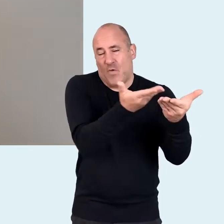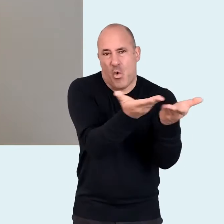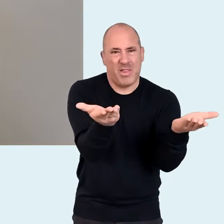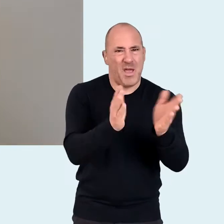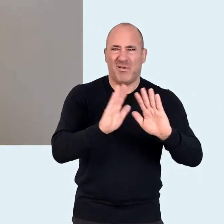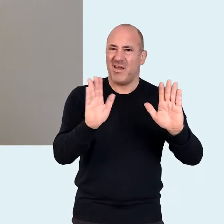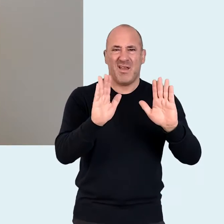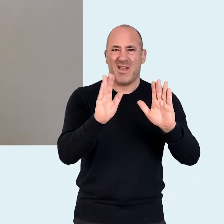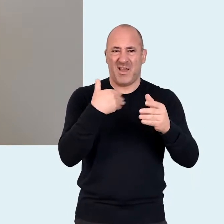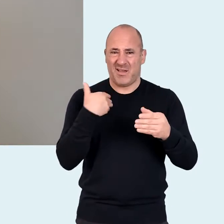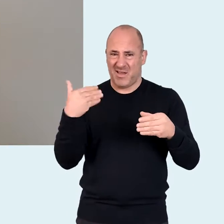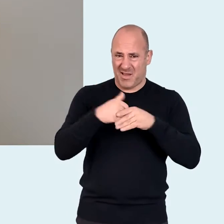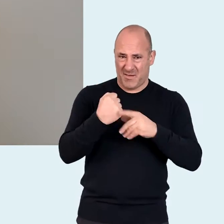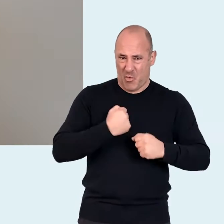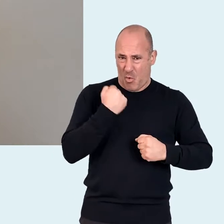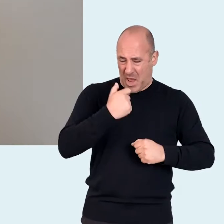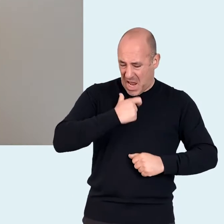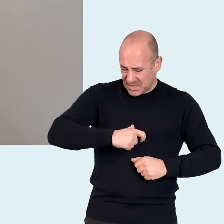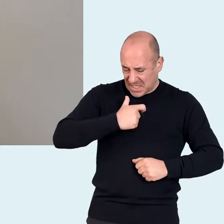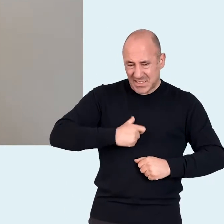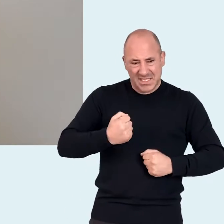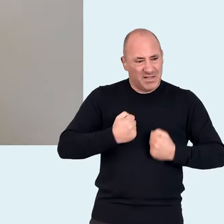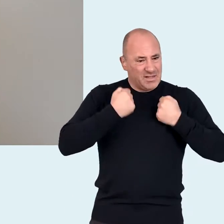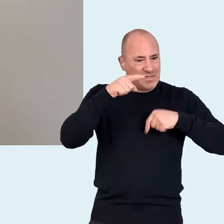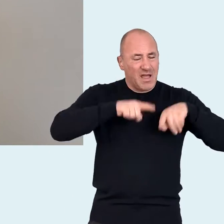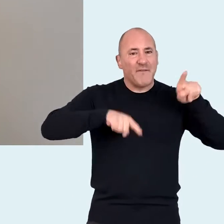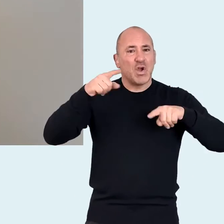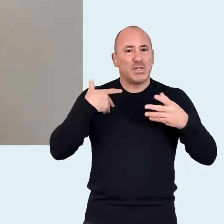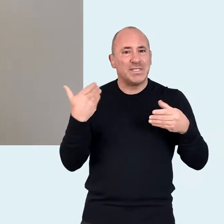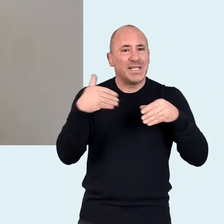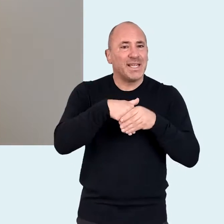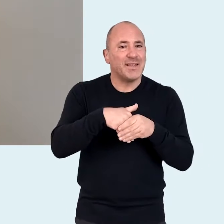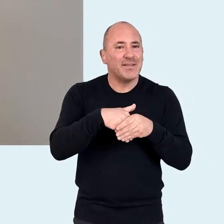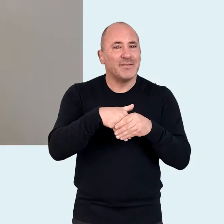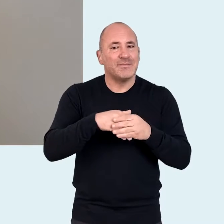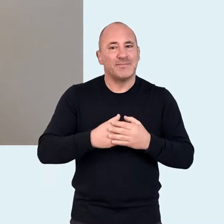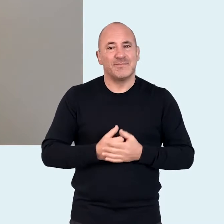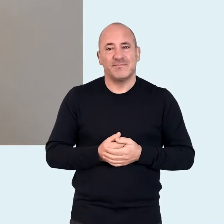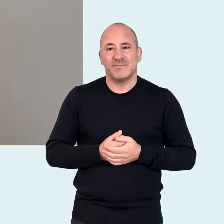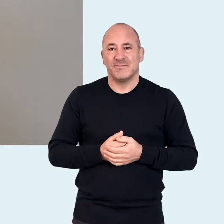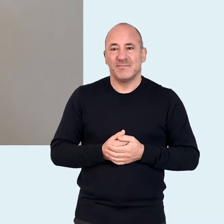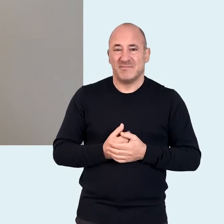but participating with your own identity and diversity. As a non-disabled, white, queer